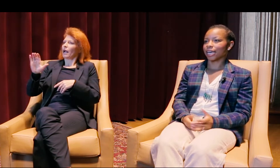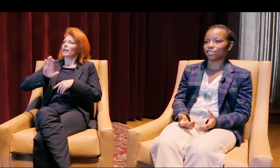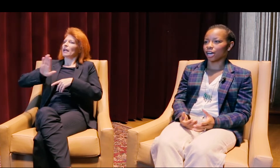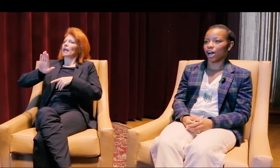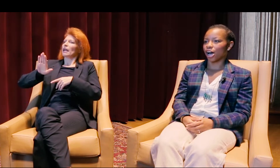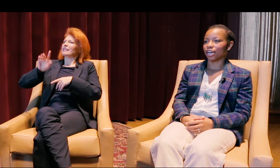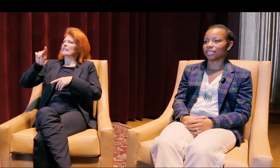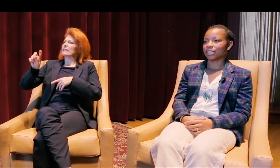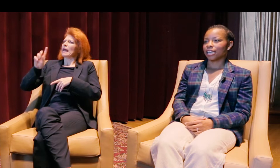TED talk on.